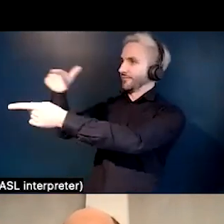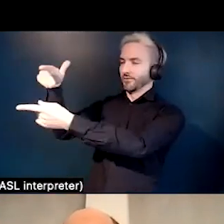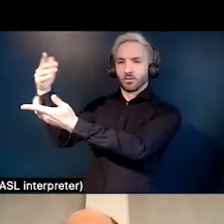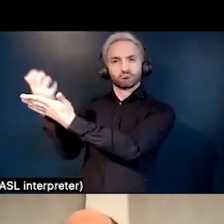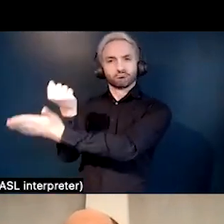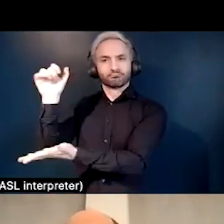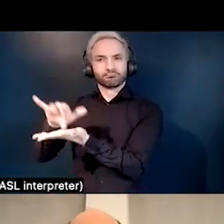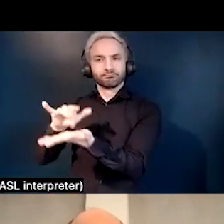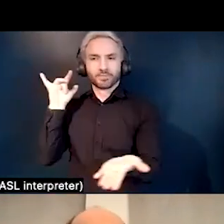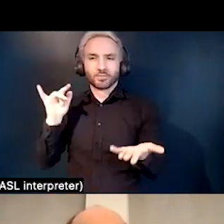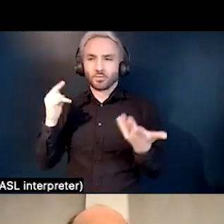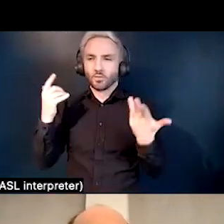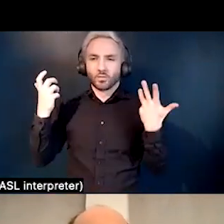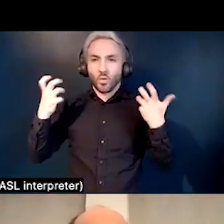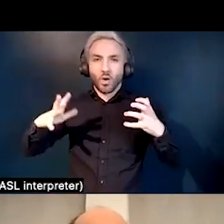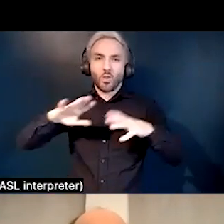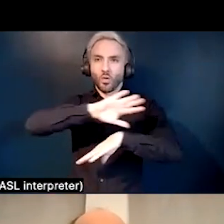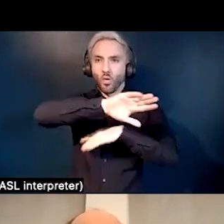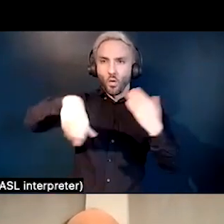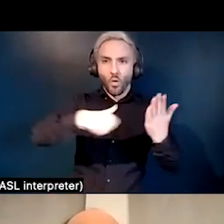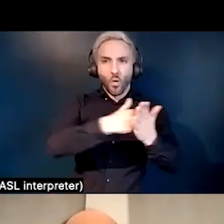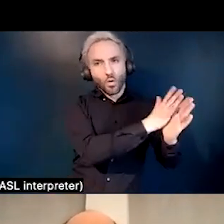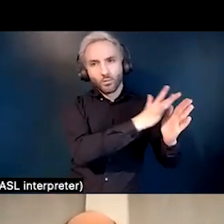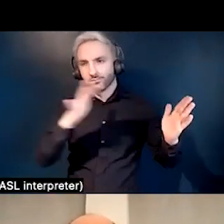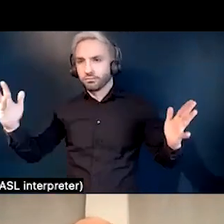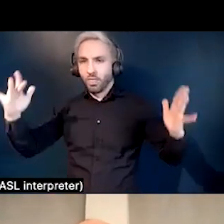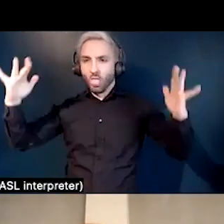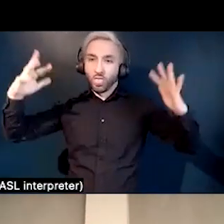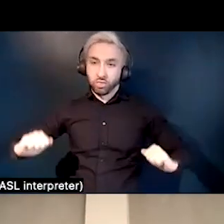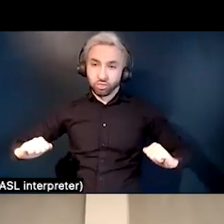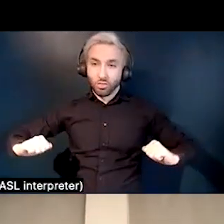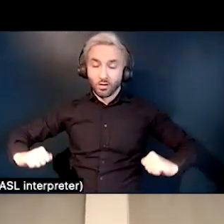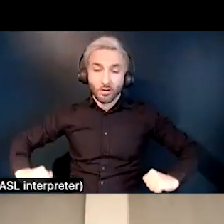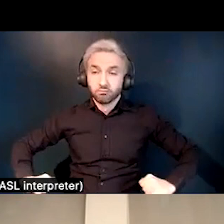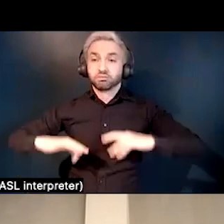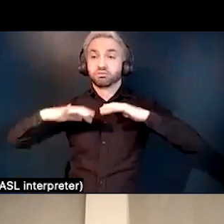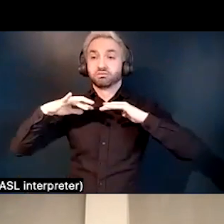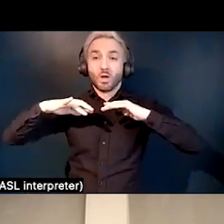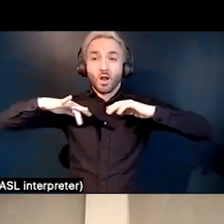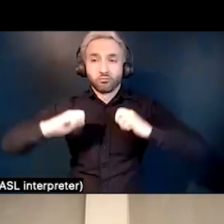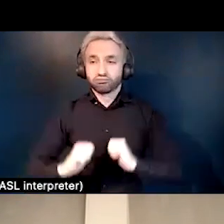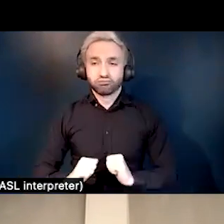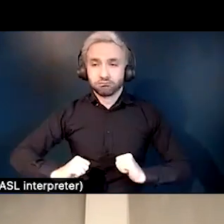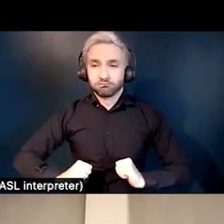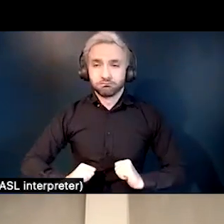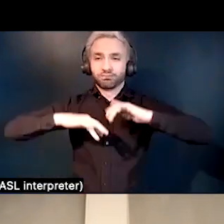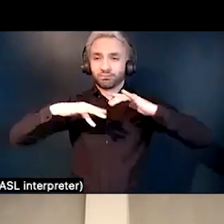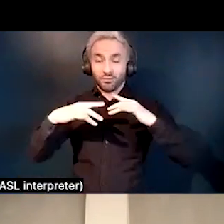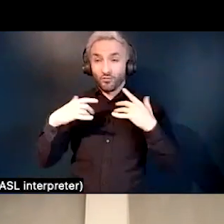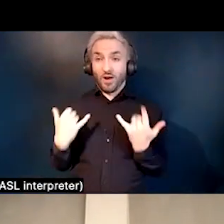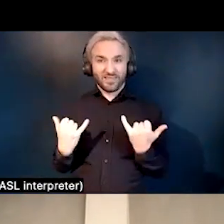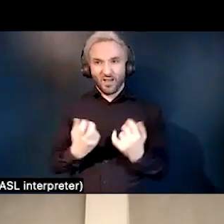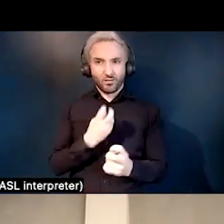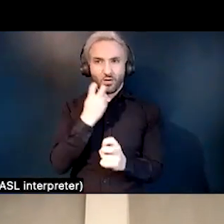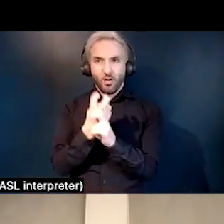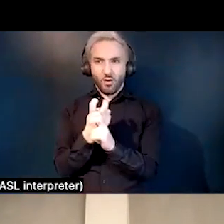supply chain. And as you'll hear me talk about in a minute, that's harder and harder to do.